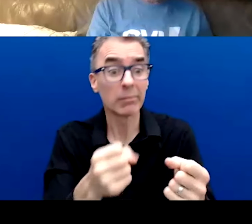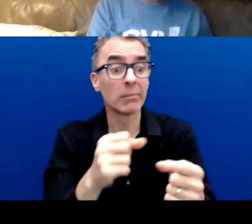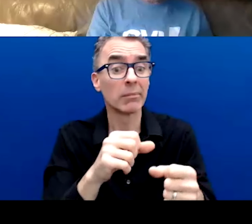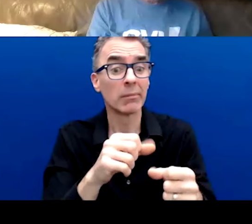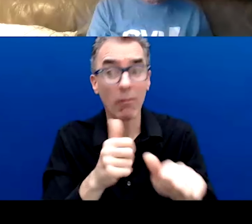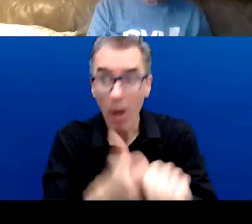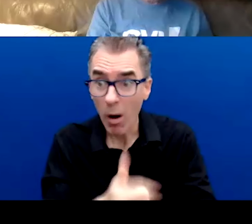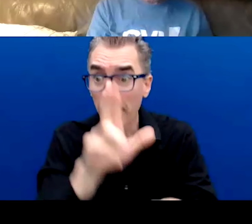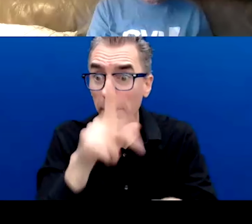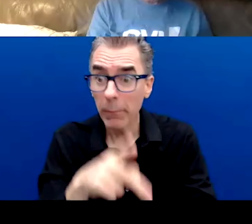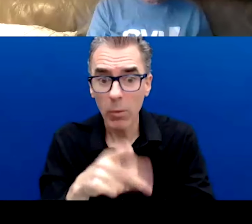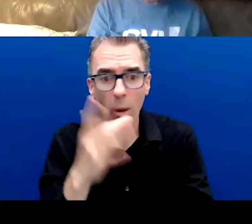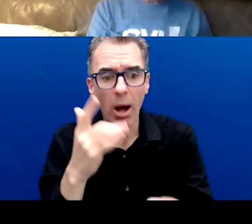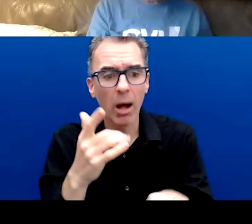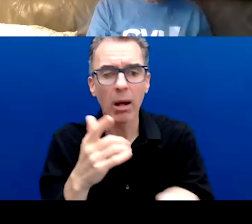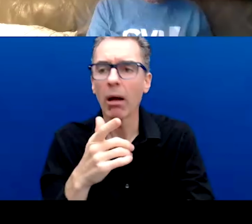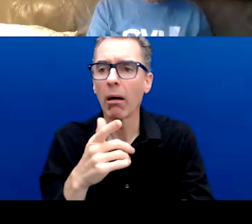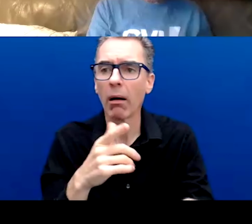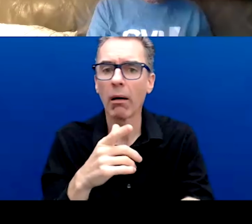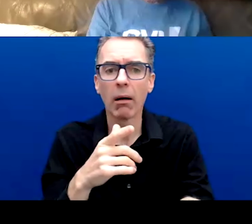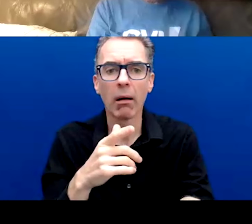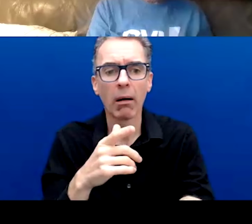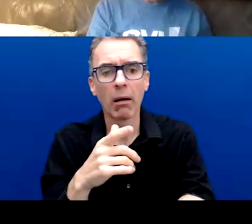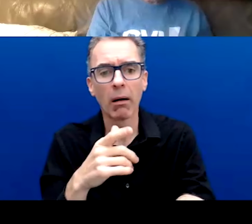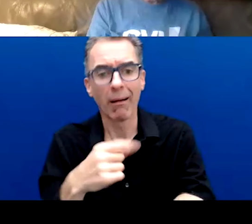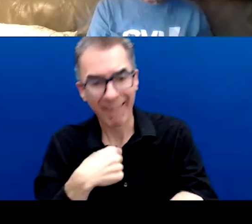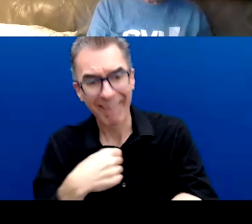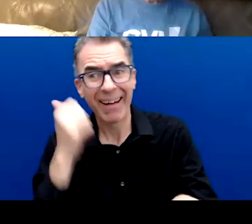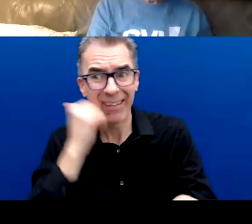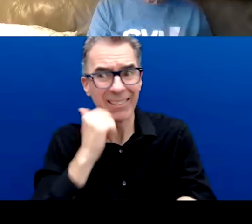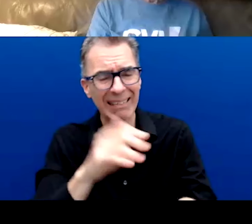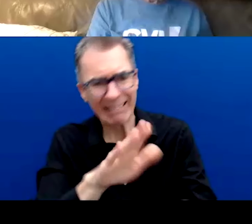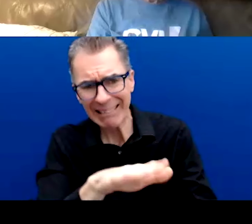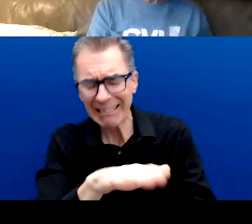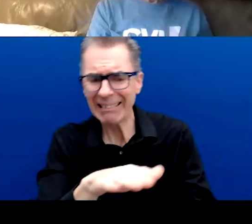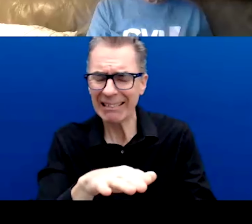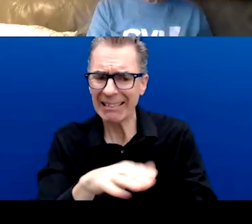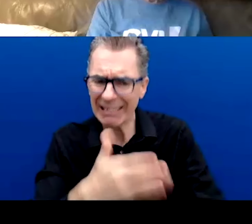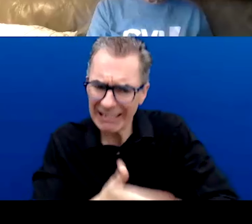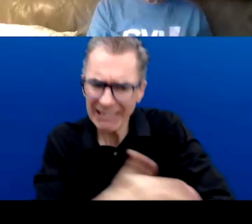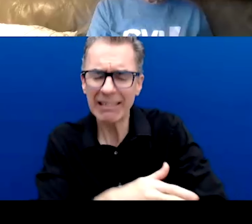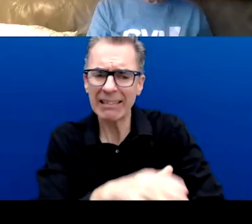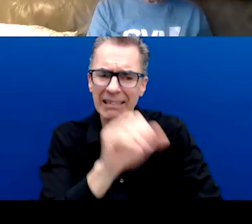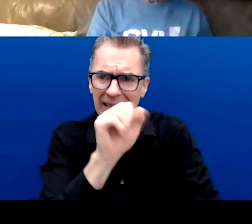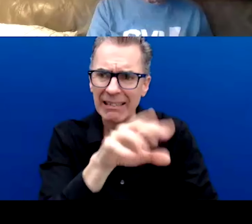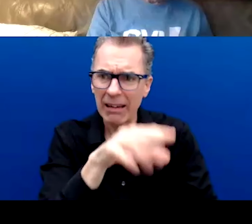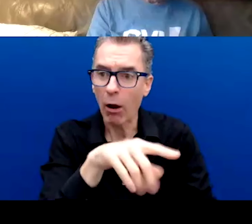because maybe they're not listening to me preach to them every day. Hey, you need to work on this. You need to do this. You need to do that. You know,